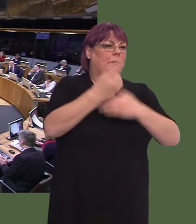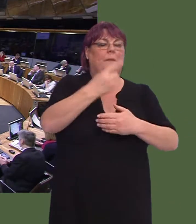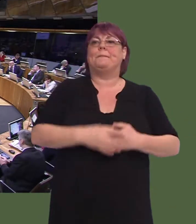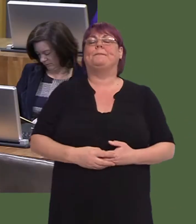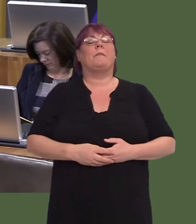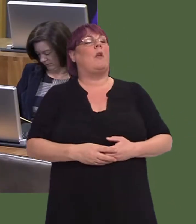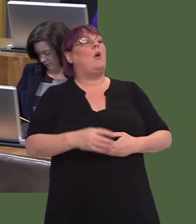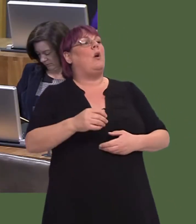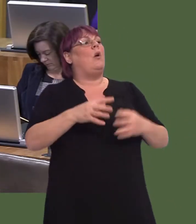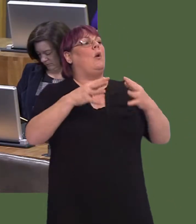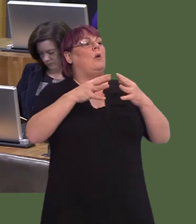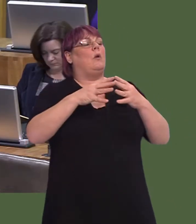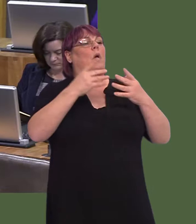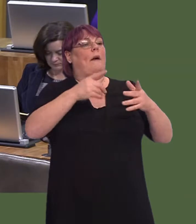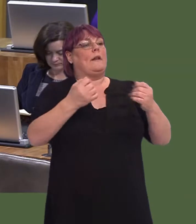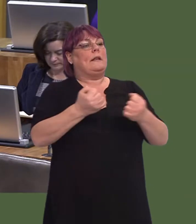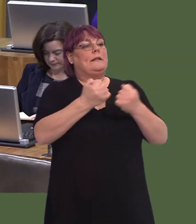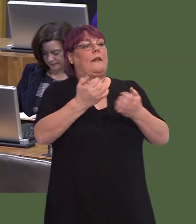Safeguarding arrangements have been strengthened through legislation, including a new duty